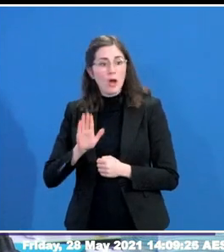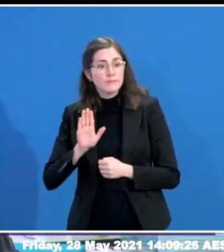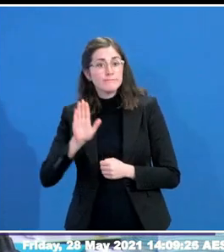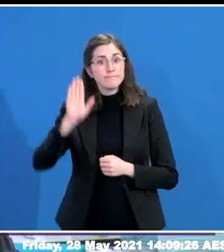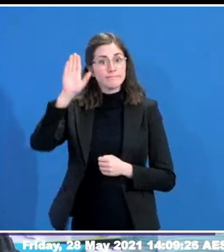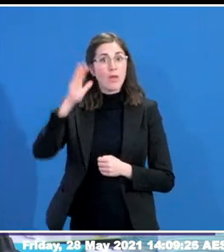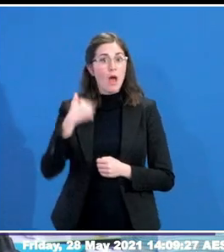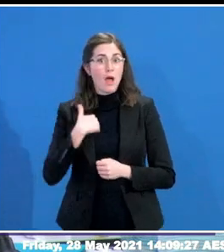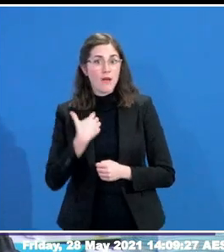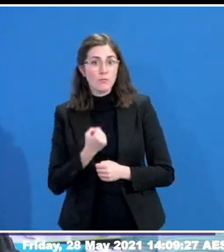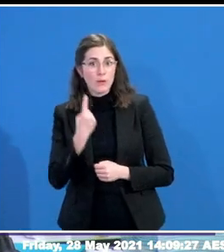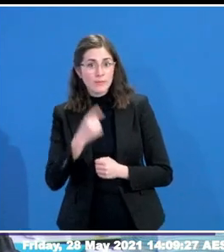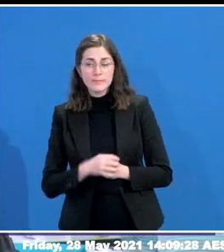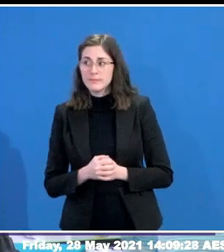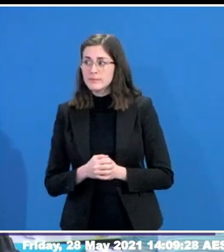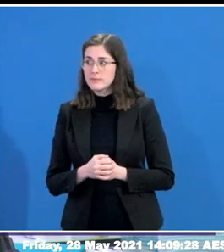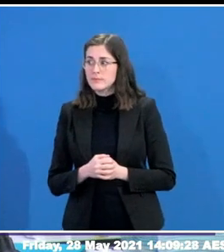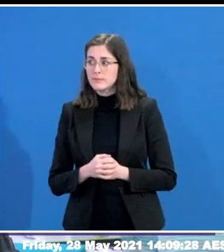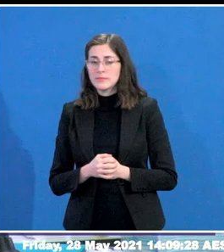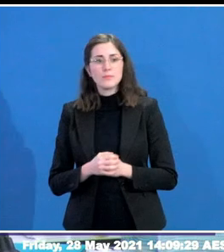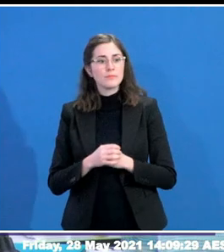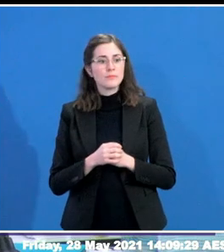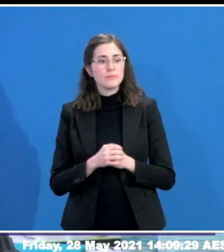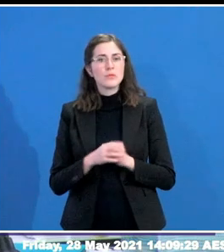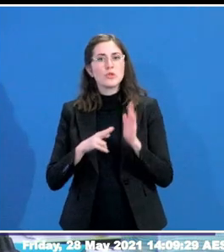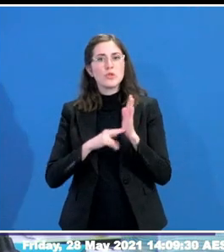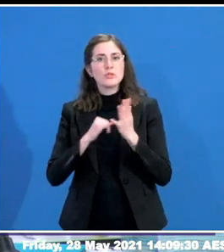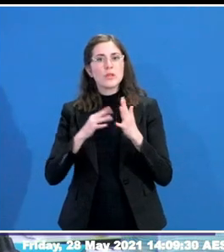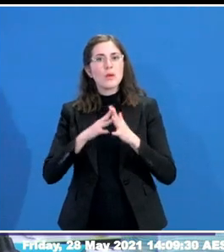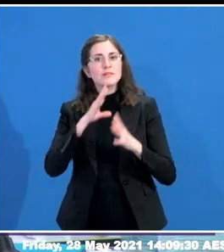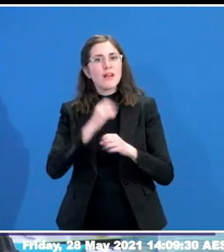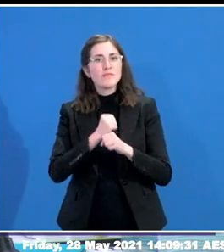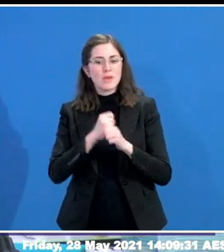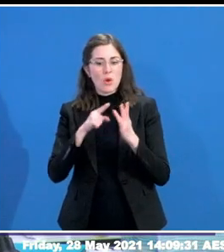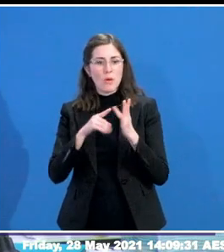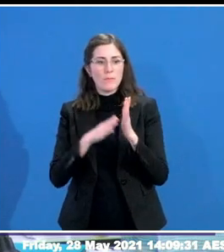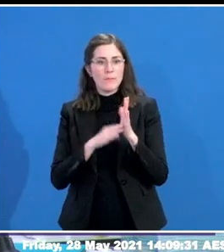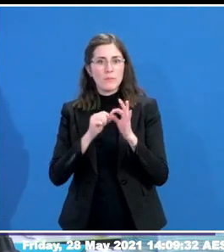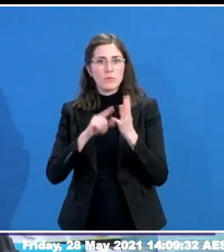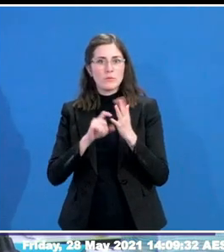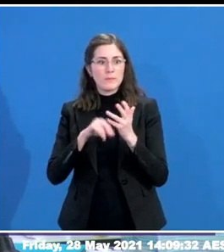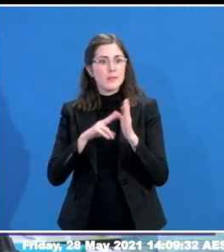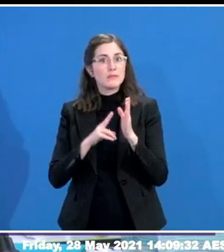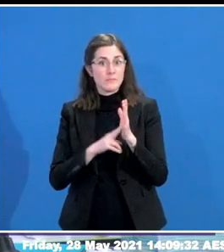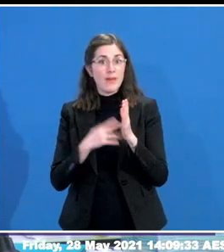I'm sorry. Yes, hello. Just a couple of questions, please. A couple of questions, Yes, all right.